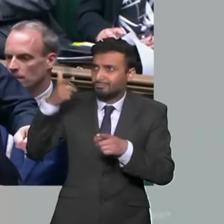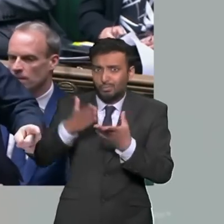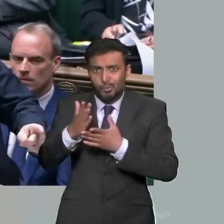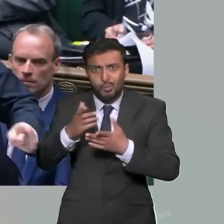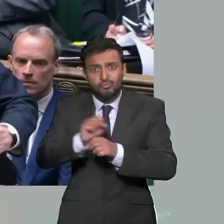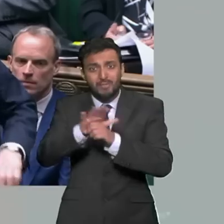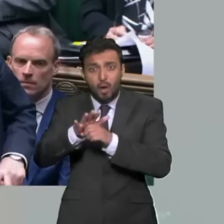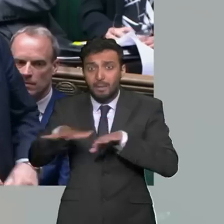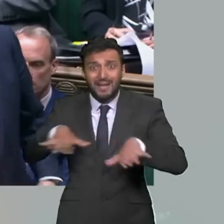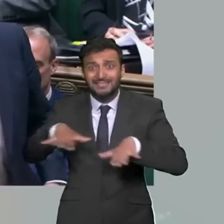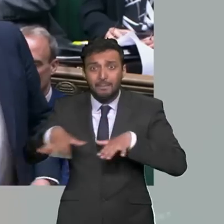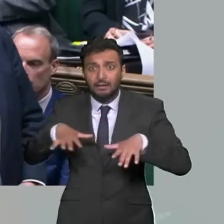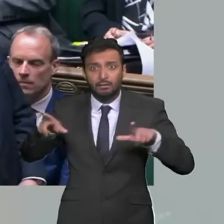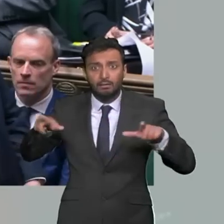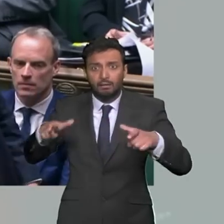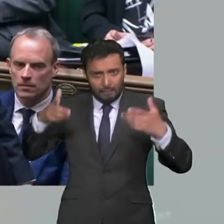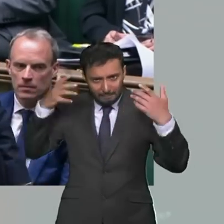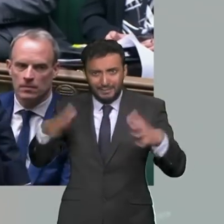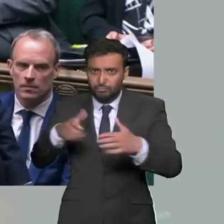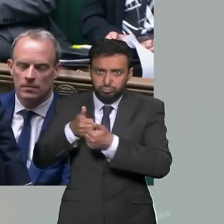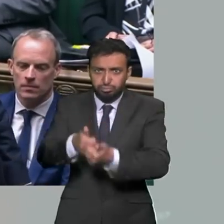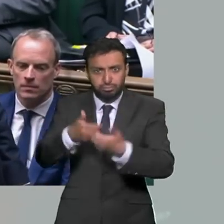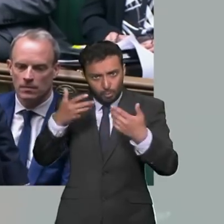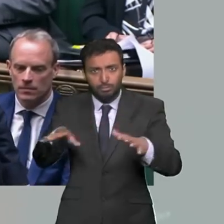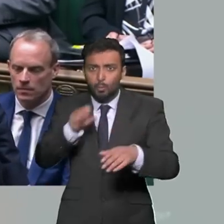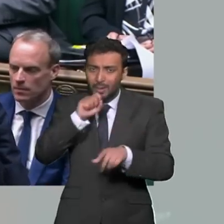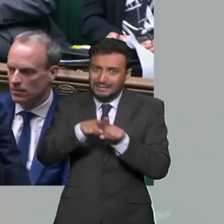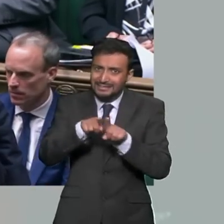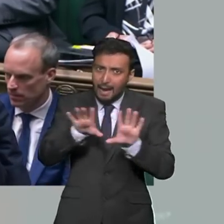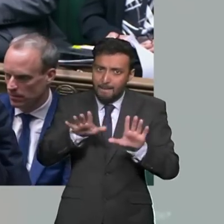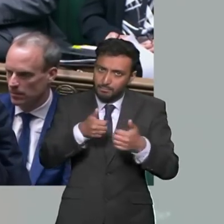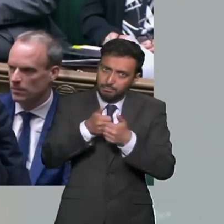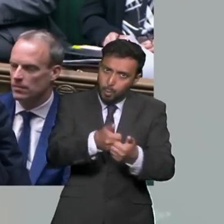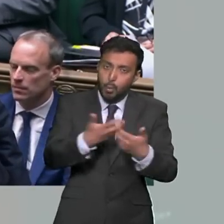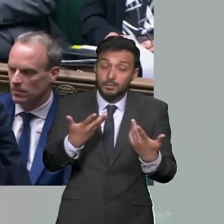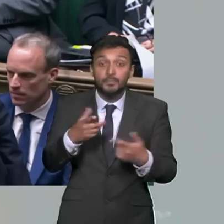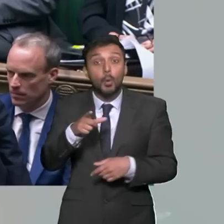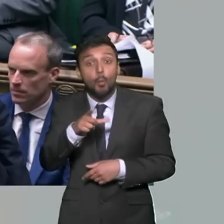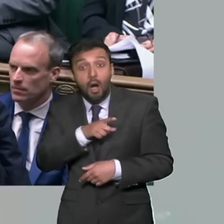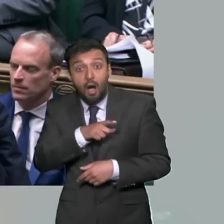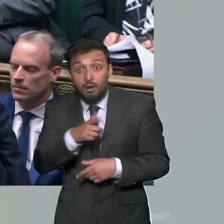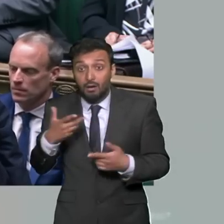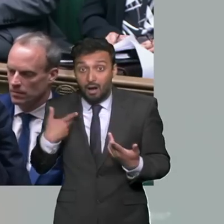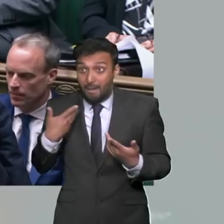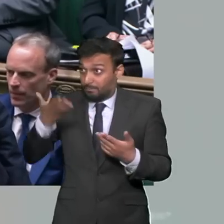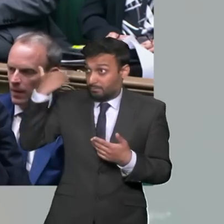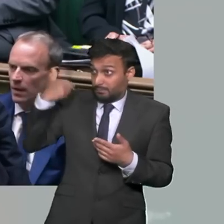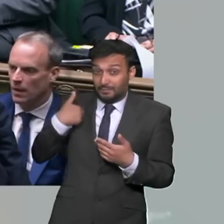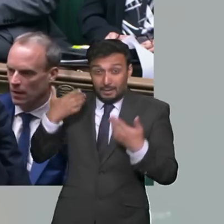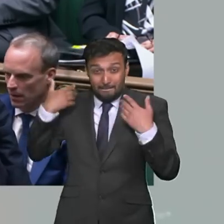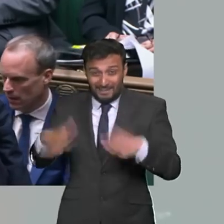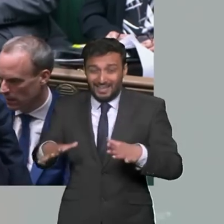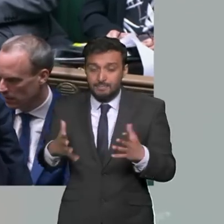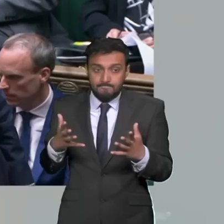We can do that because we took the tough decisions to drive the fastest vaccine roll-out in Europe,